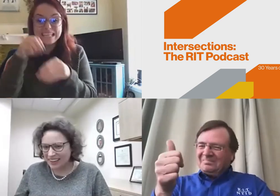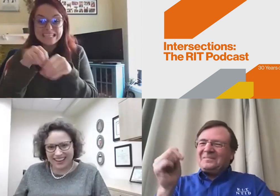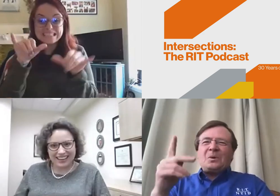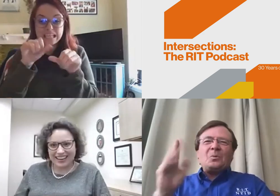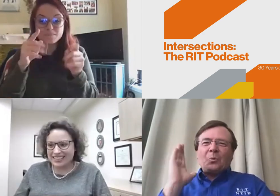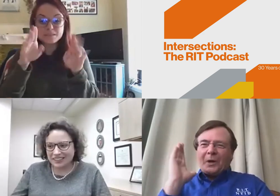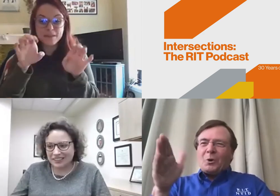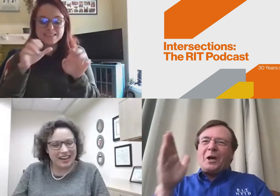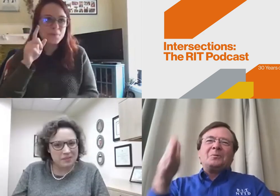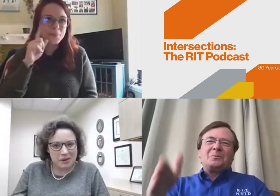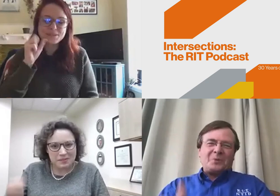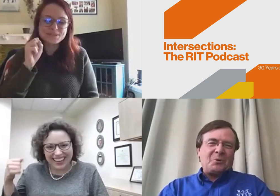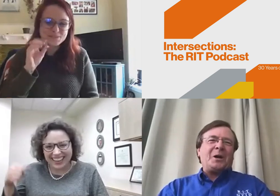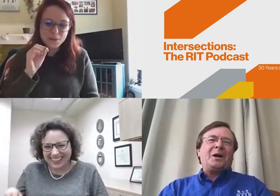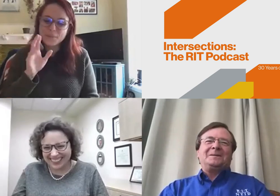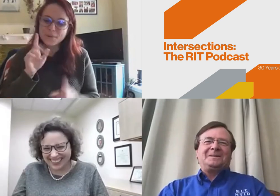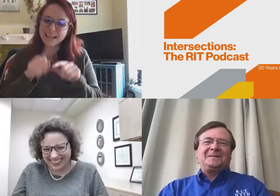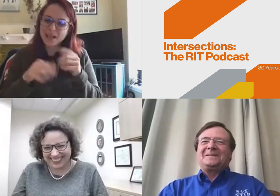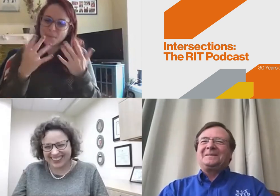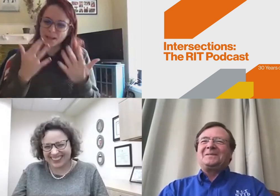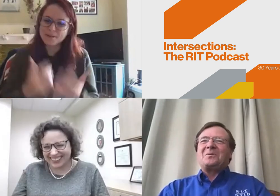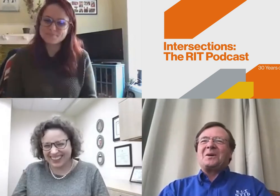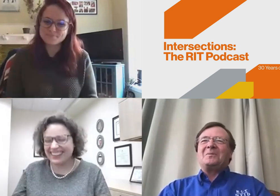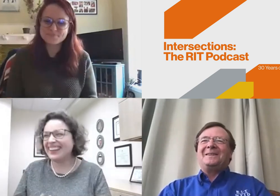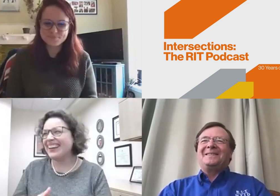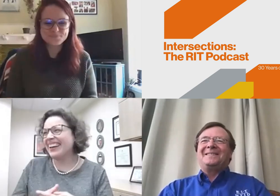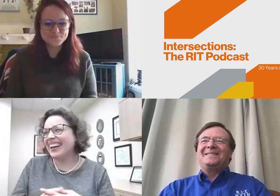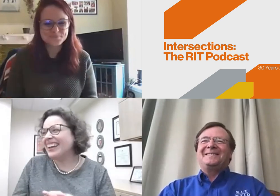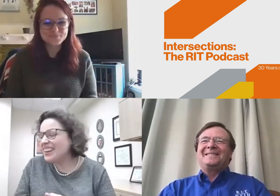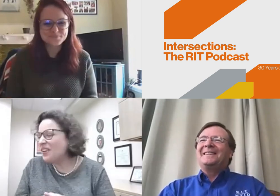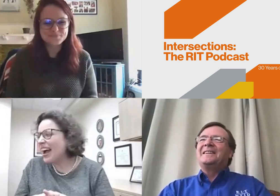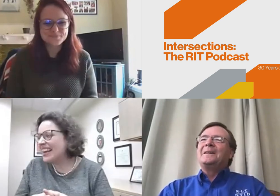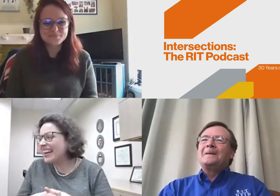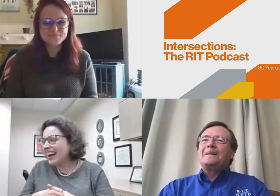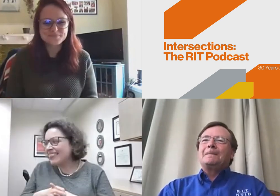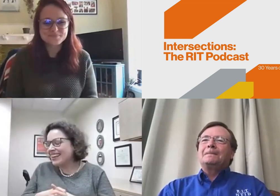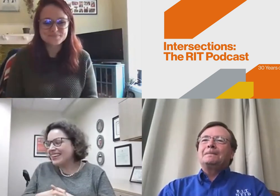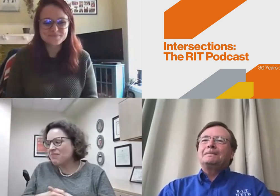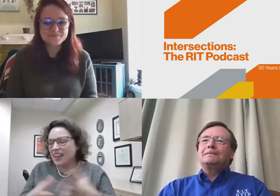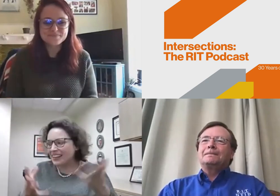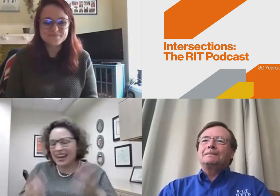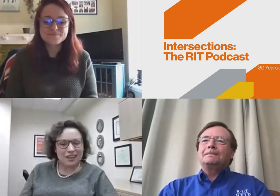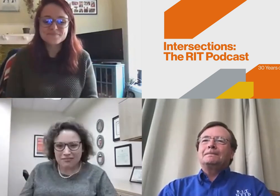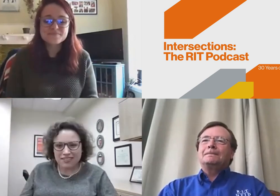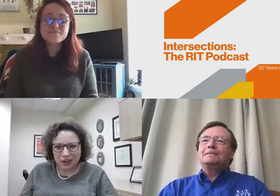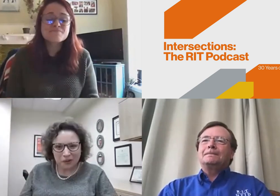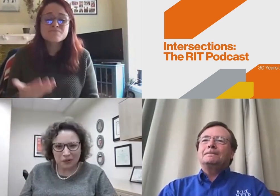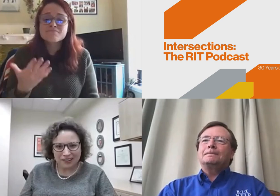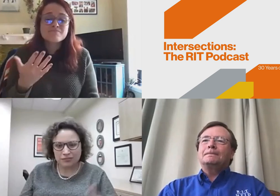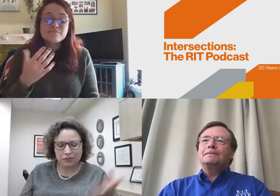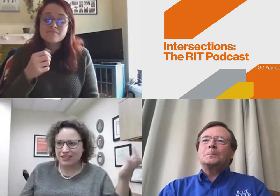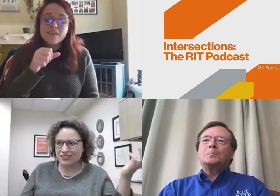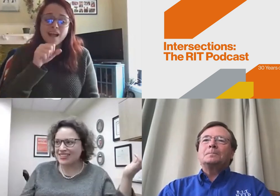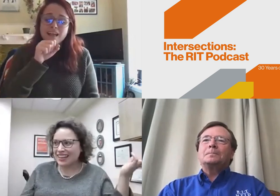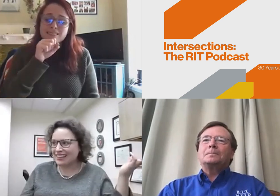We will. You know, I love the tone of what you just said.